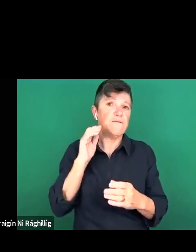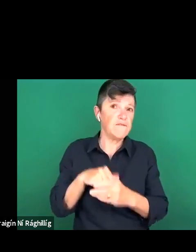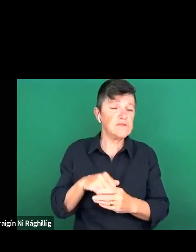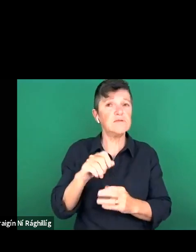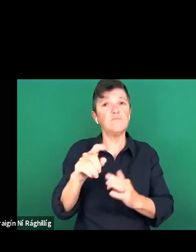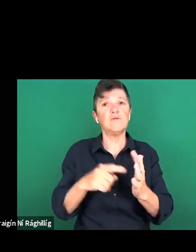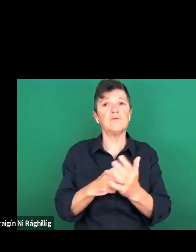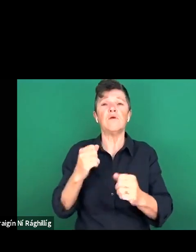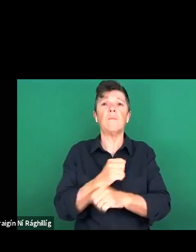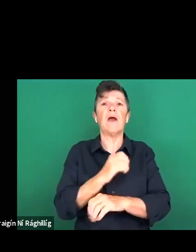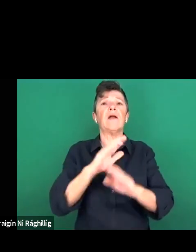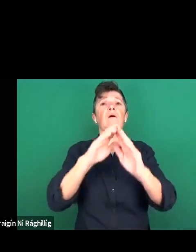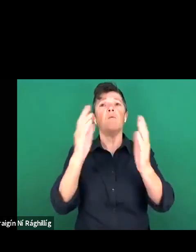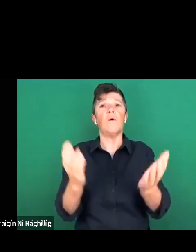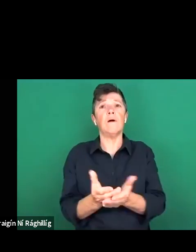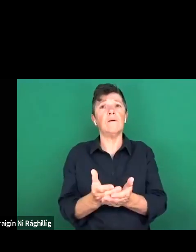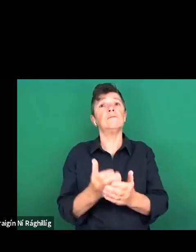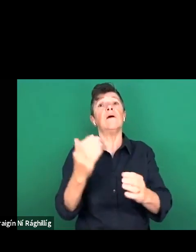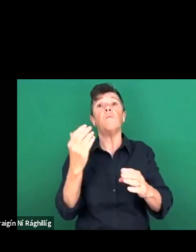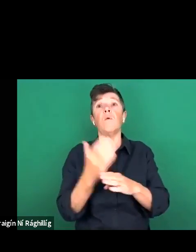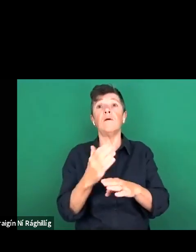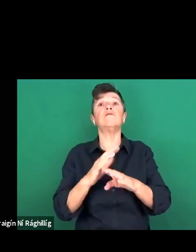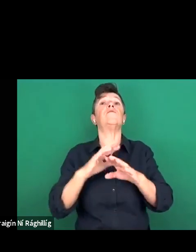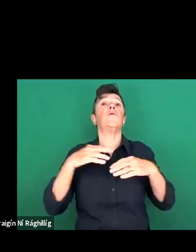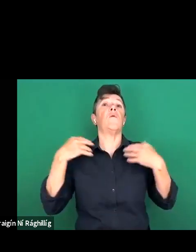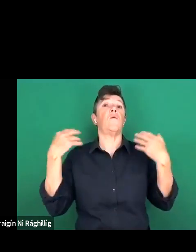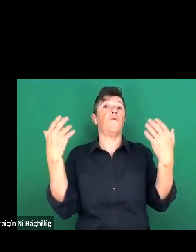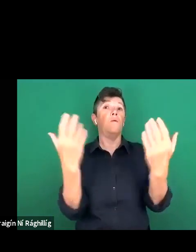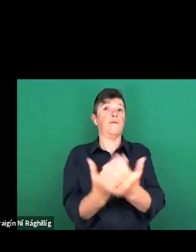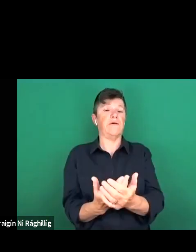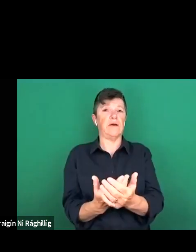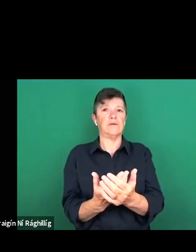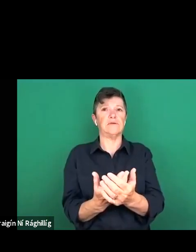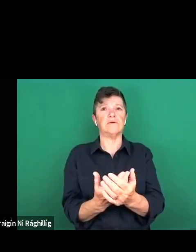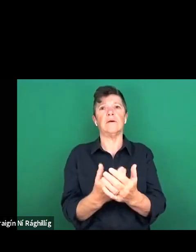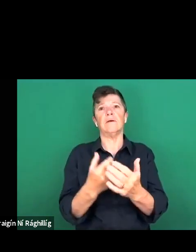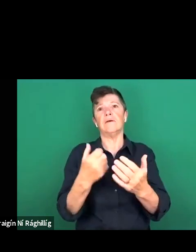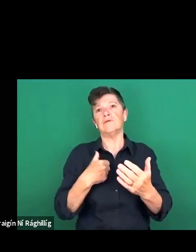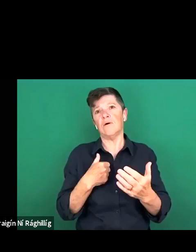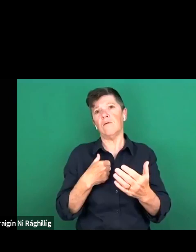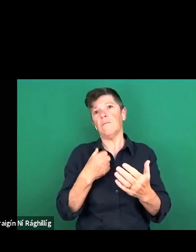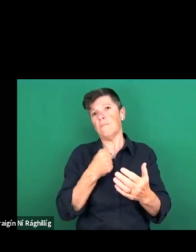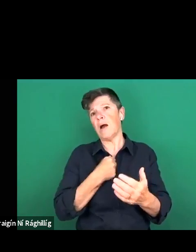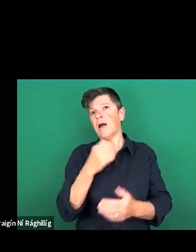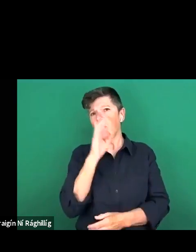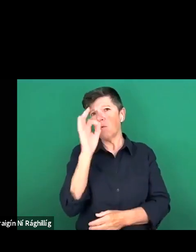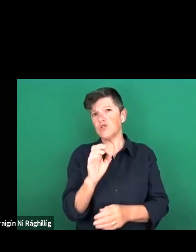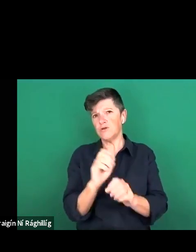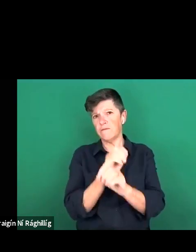the potential to transform our world.